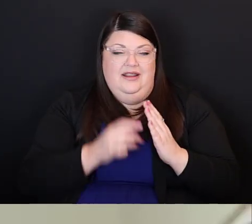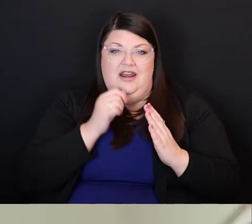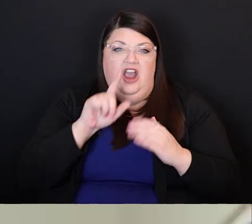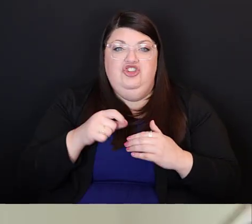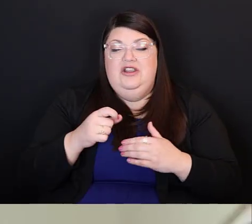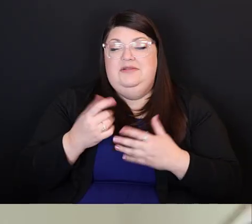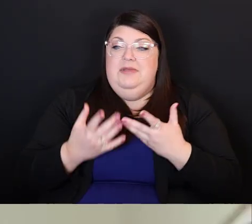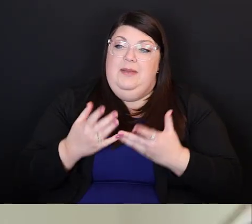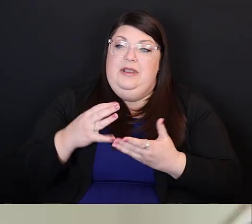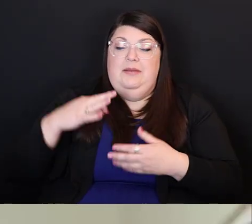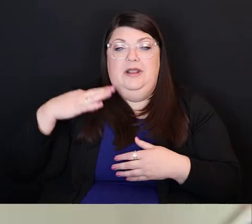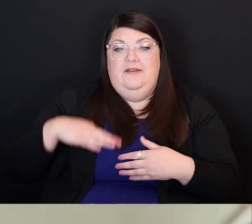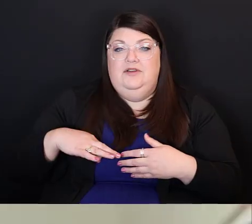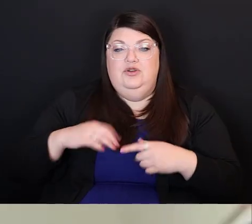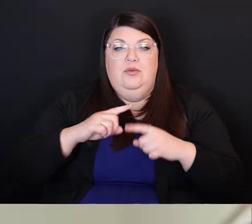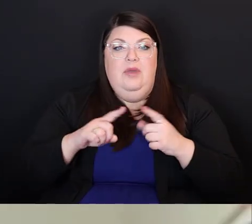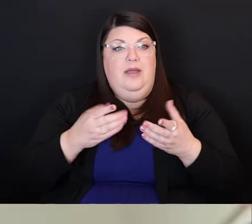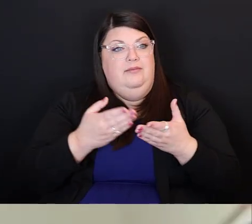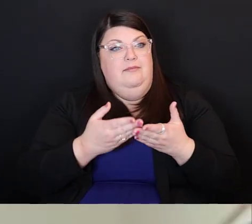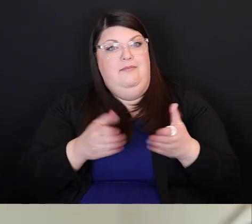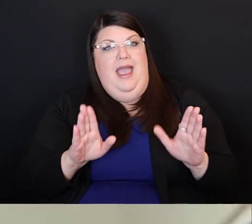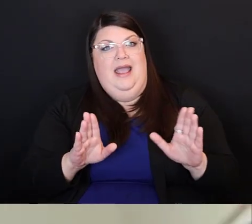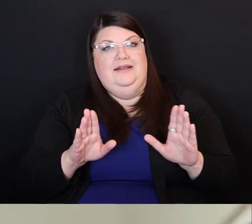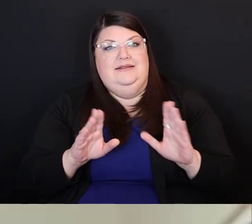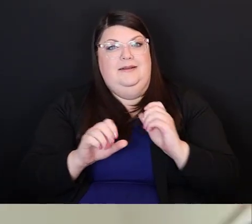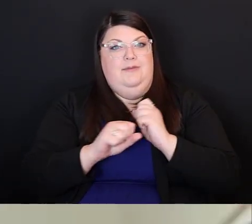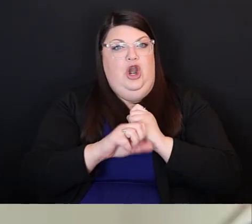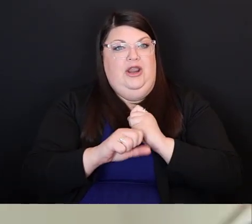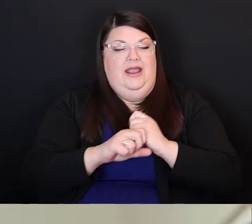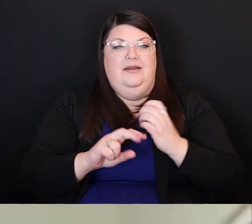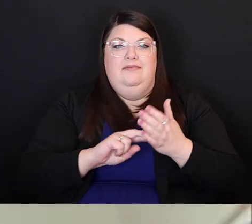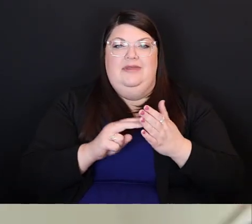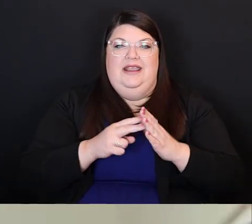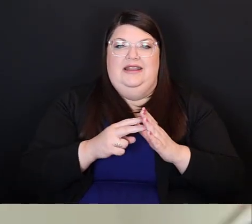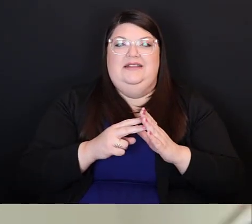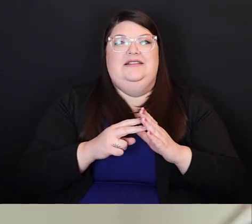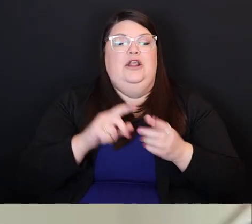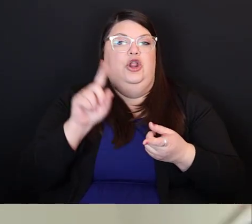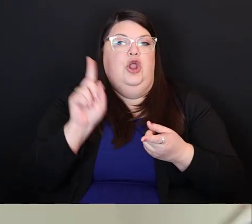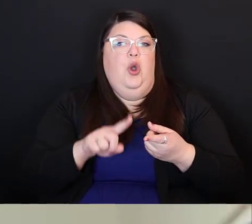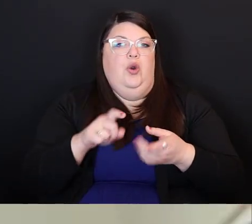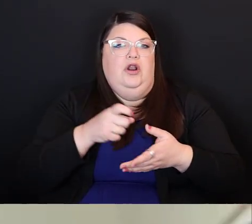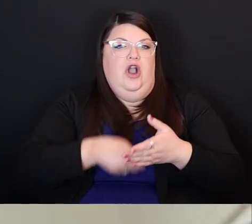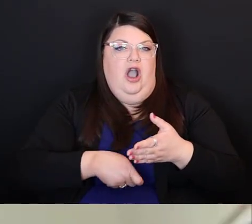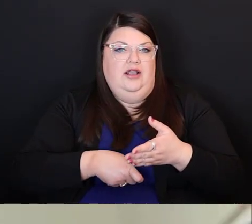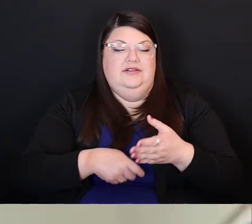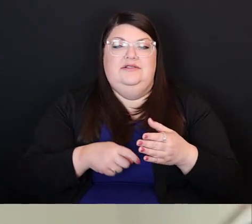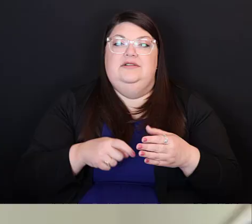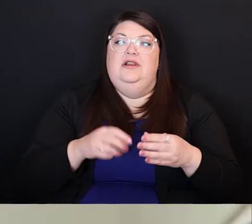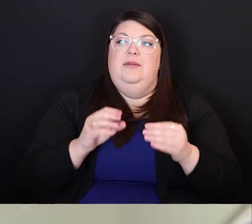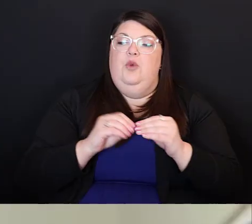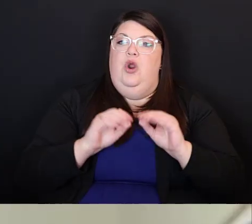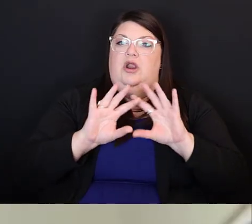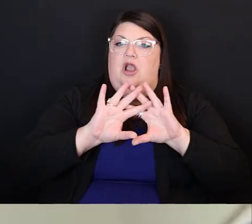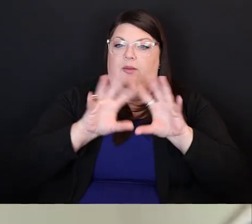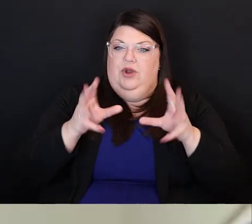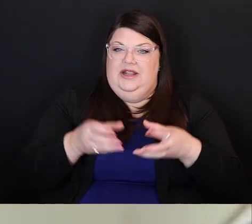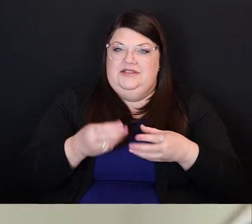but because it's mass market, you gain the economies of scale. So there are lower costs, there's a more comprehensive user